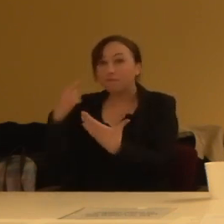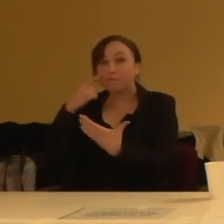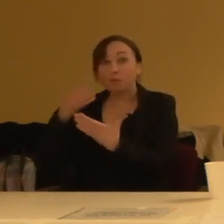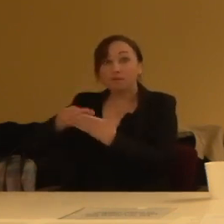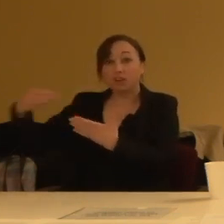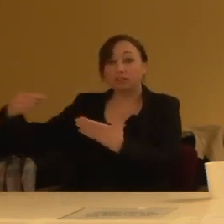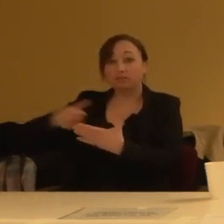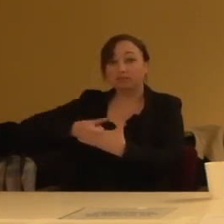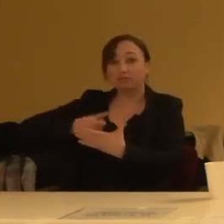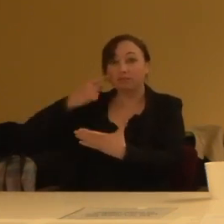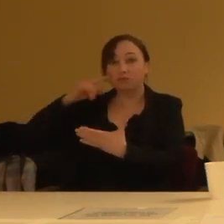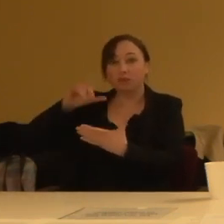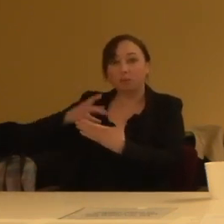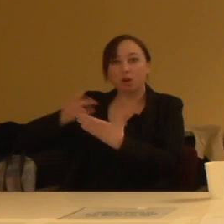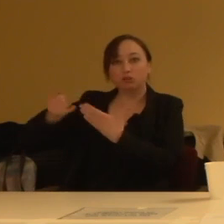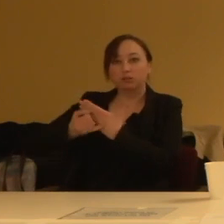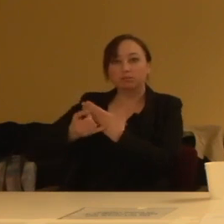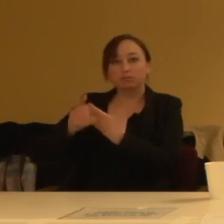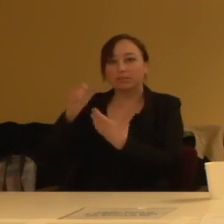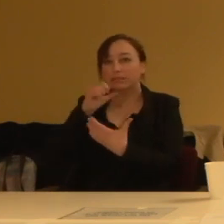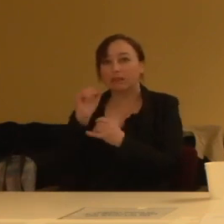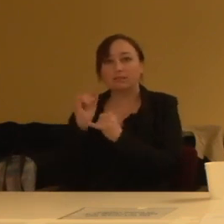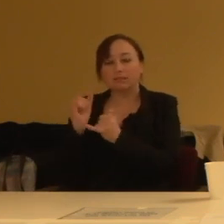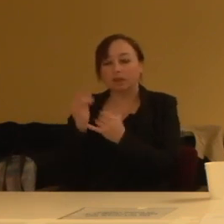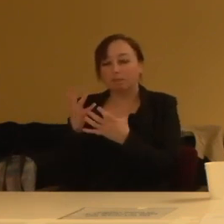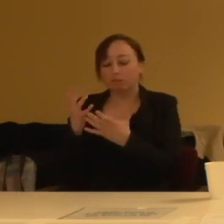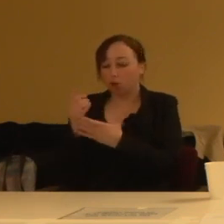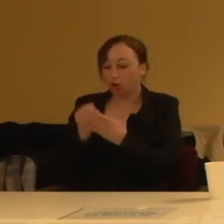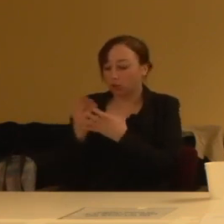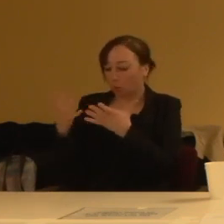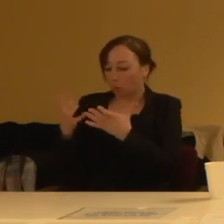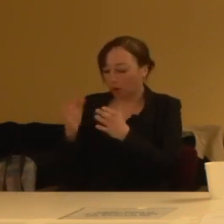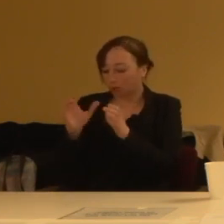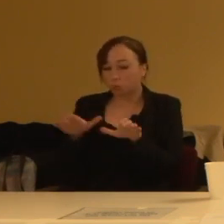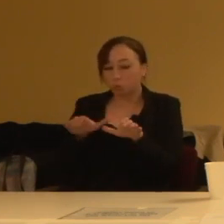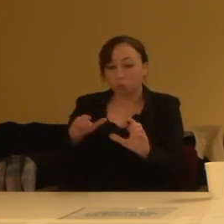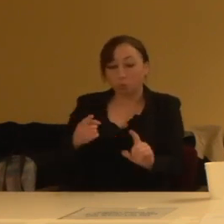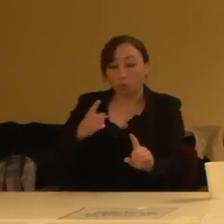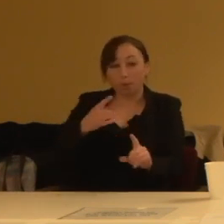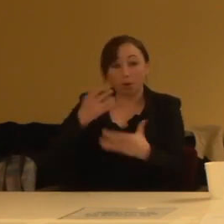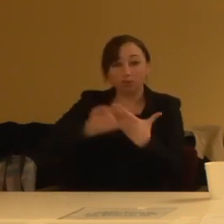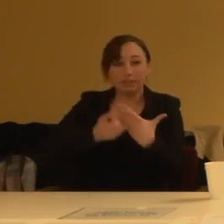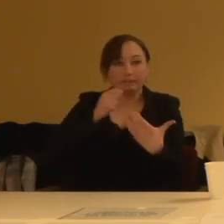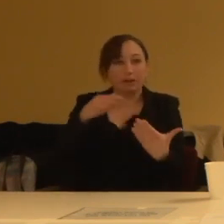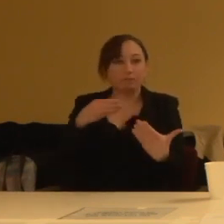which is not the same thing. And so then you're spending all this time on something that's not really